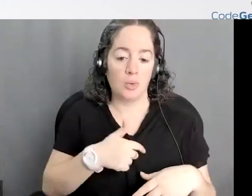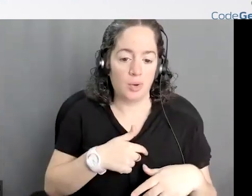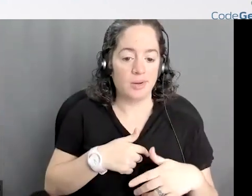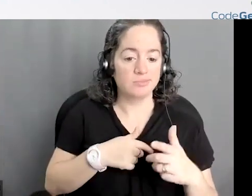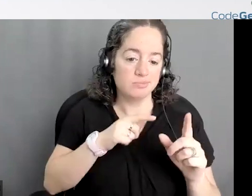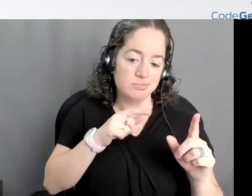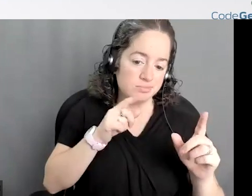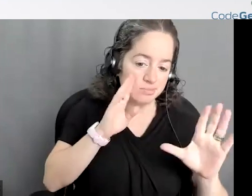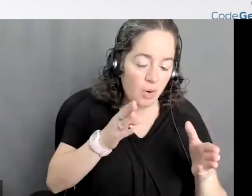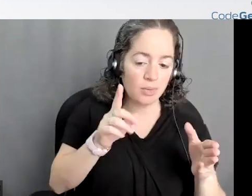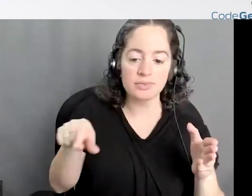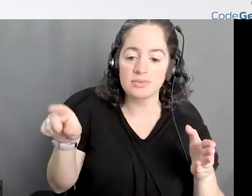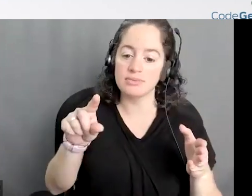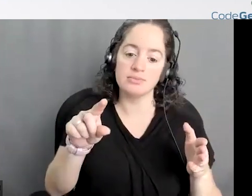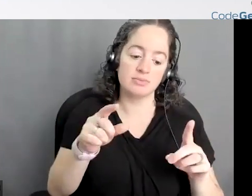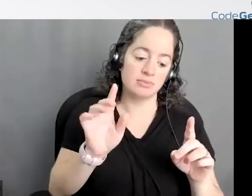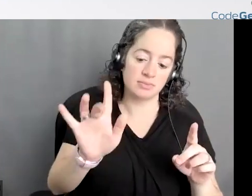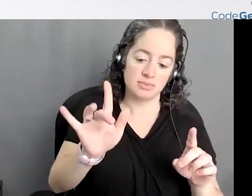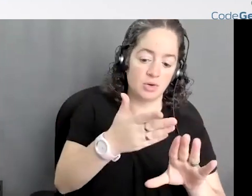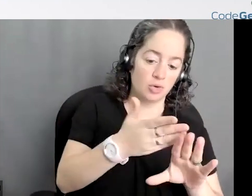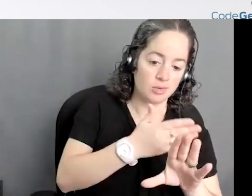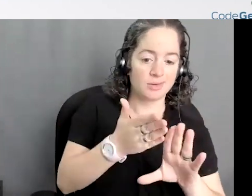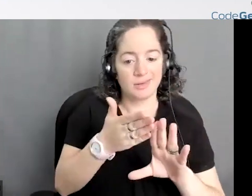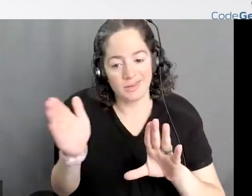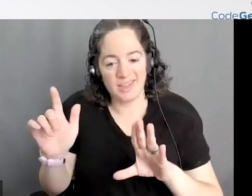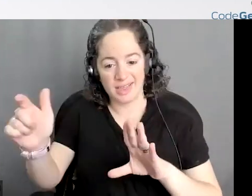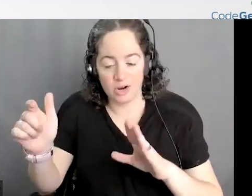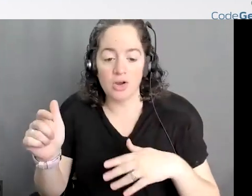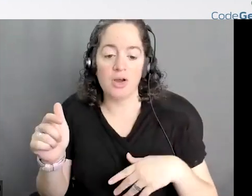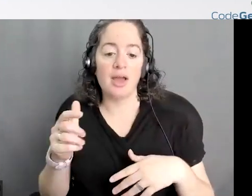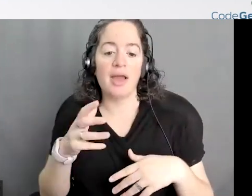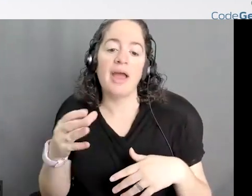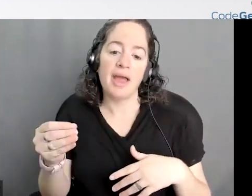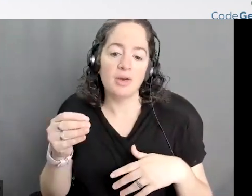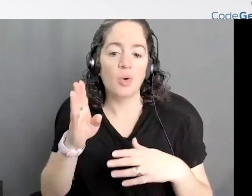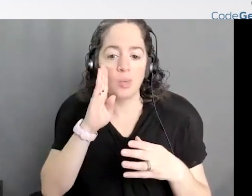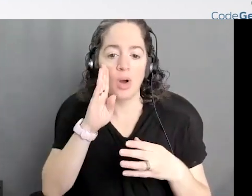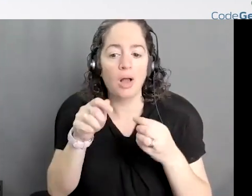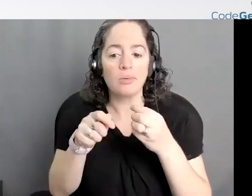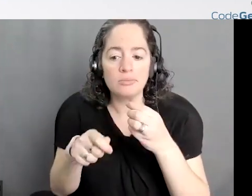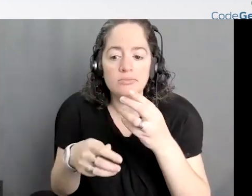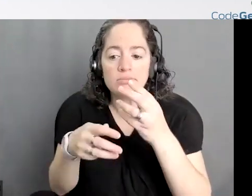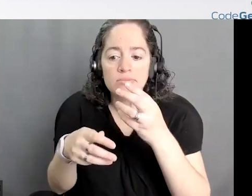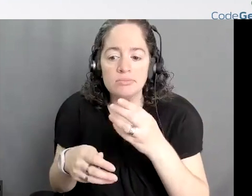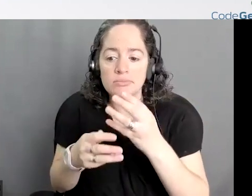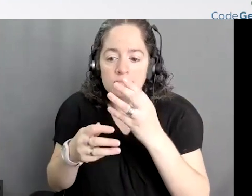and scrolling an appropriate amount. If you're on a small screen, it's only going to scroll a little amount,